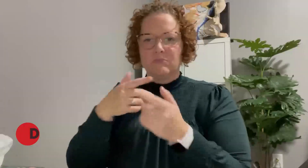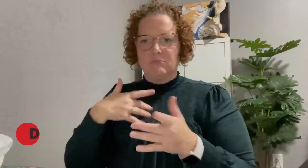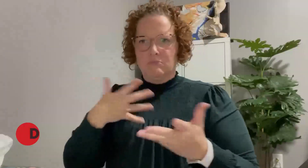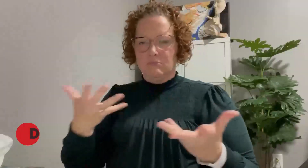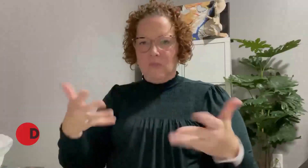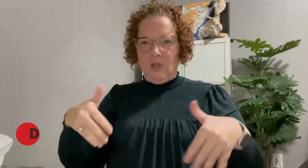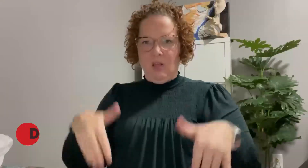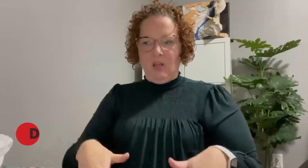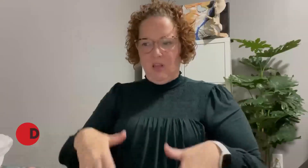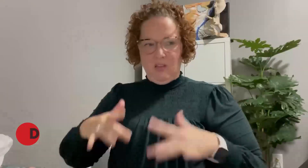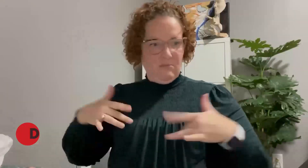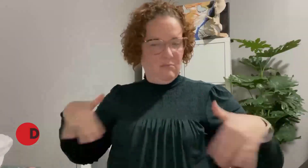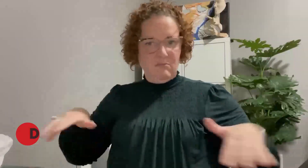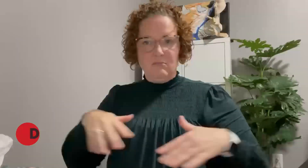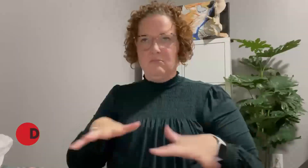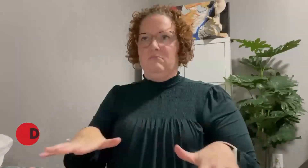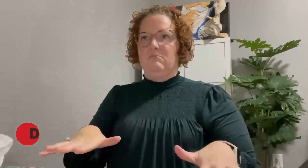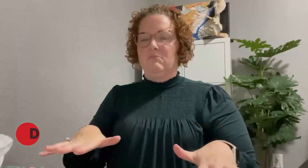I felt absolutely helpless.